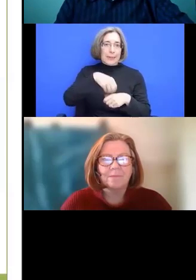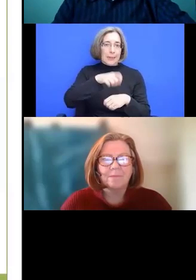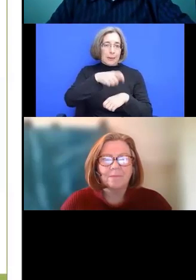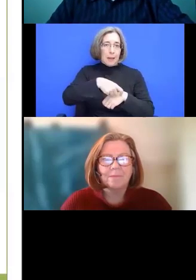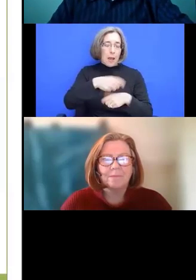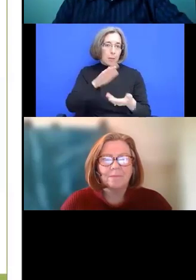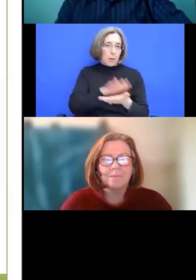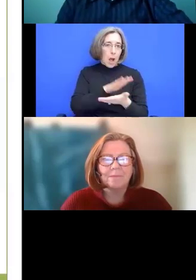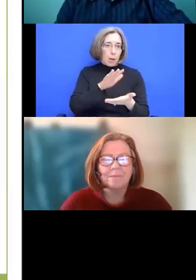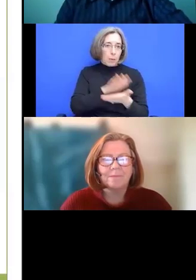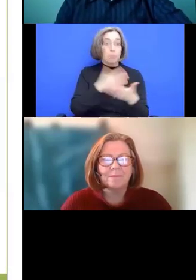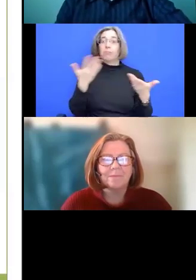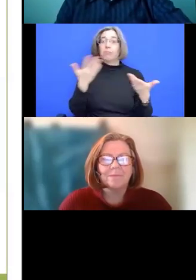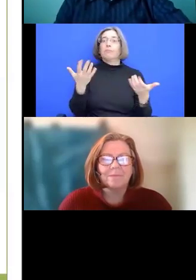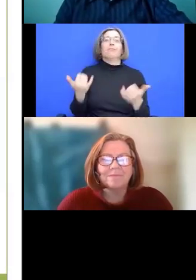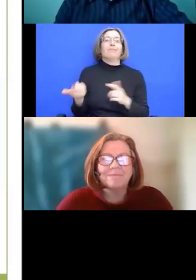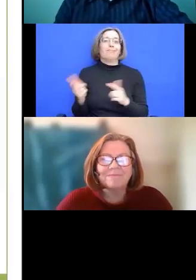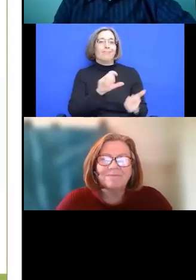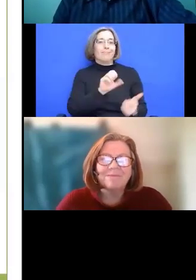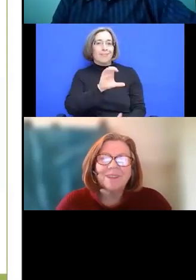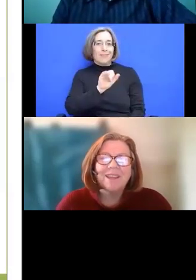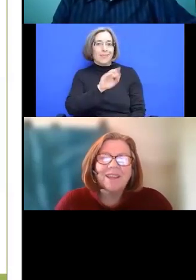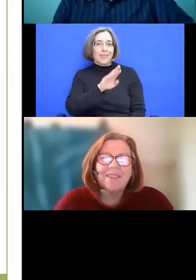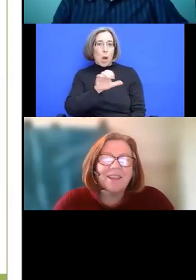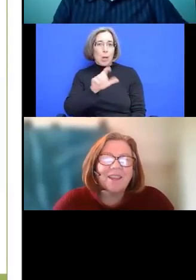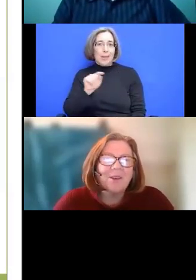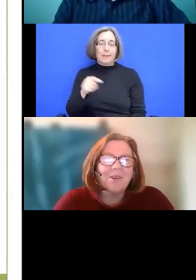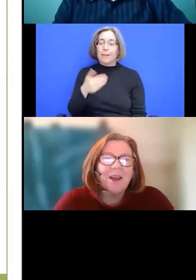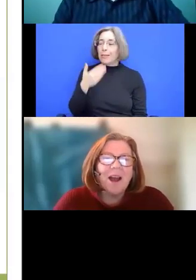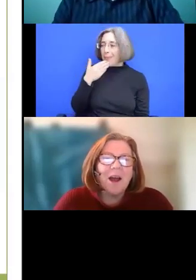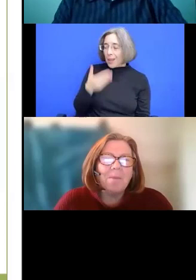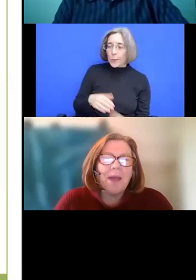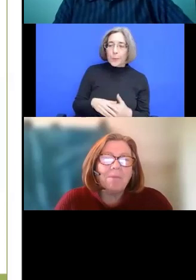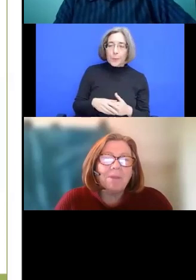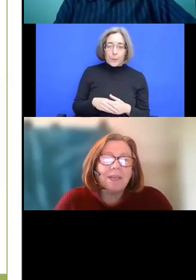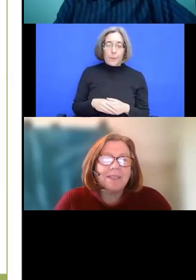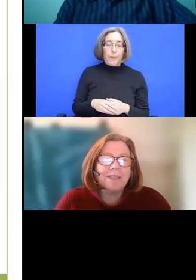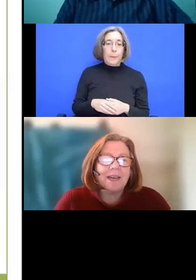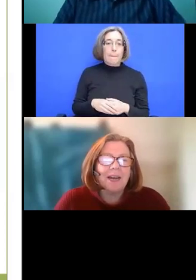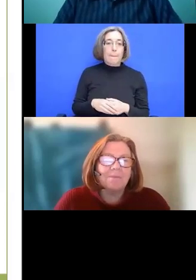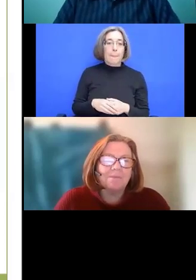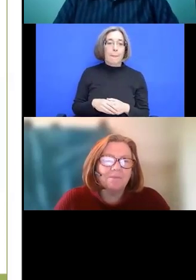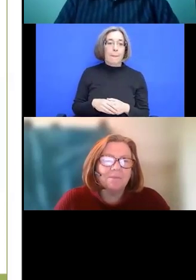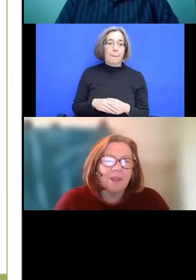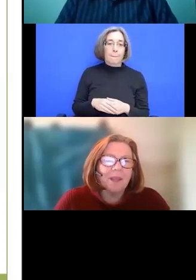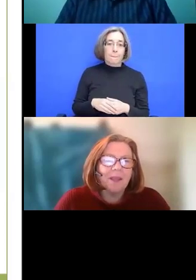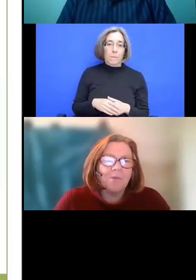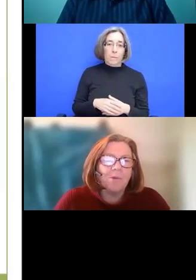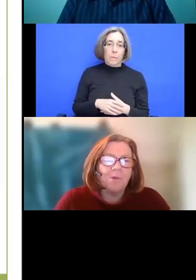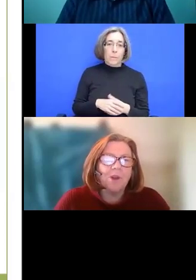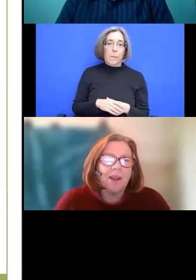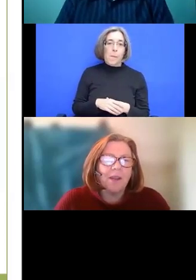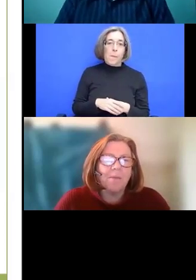And there we are, back to you Scarlett. Scarlett Gibb: Thank you. Applicants, well, we're talking about